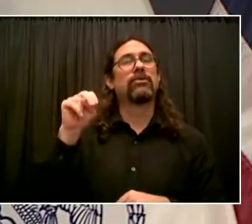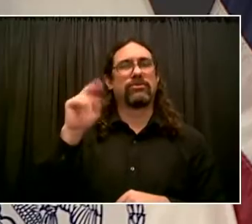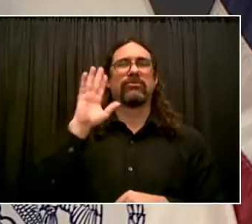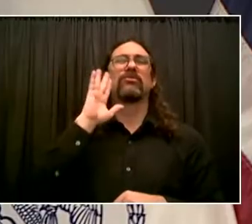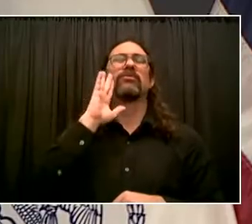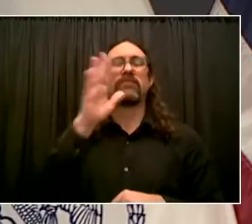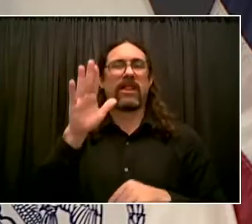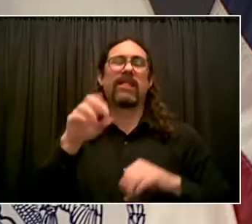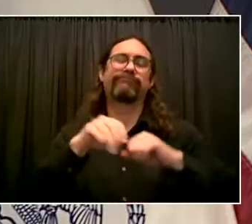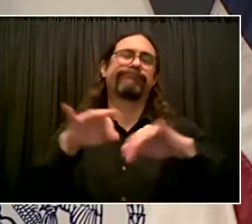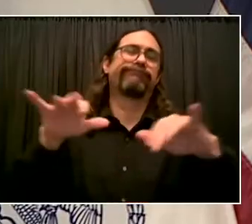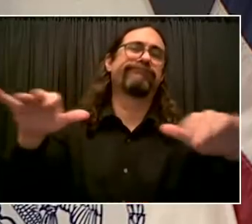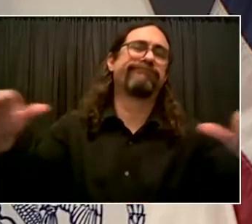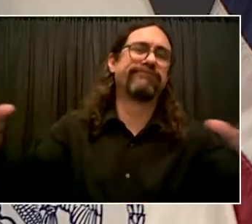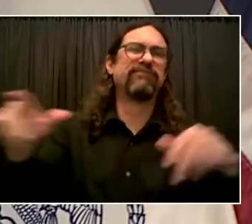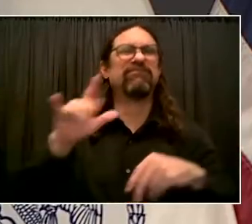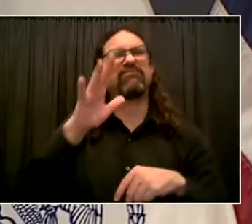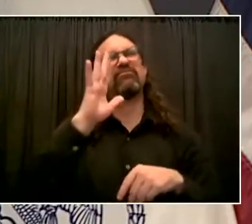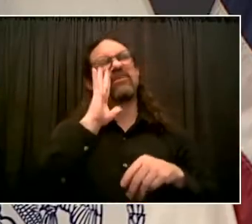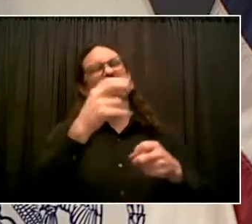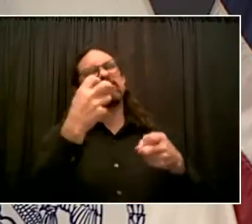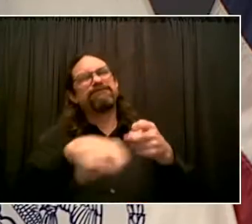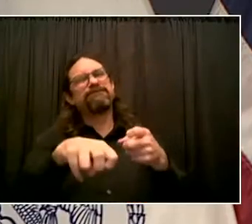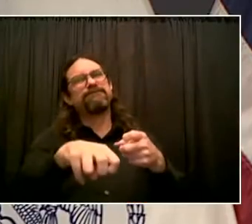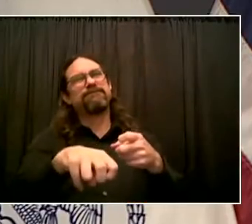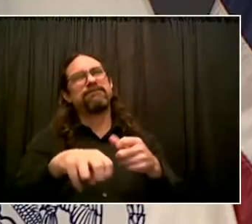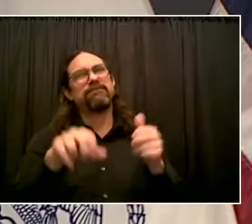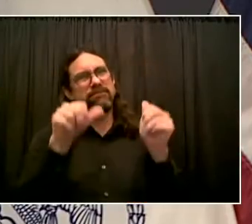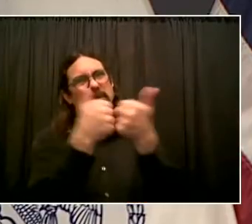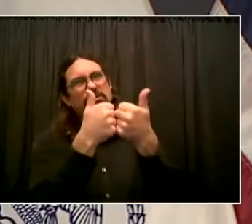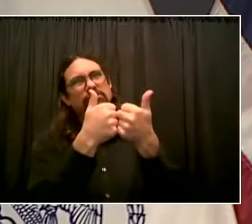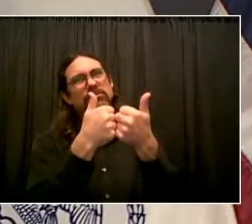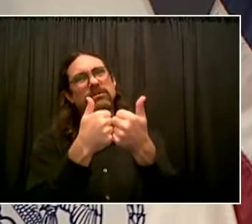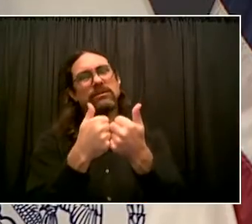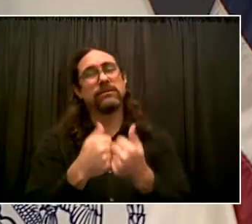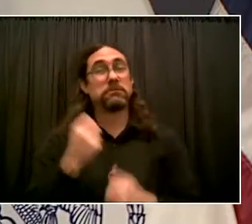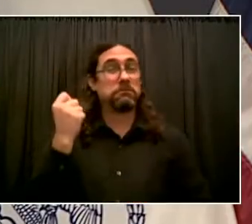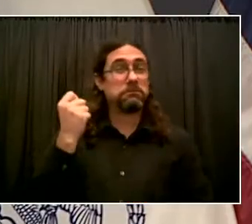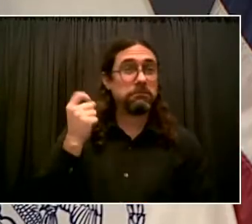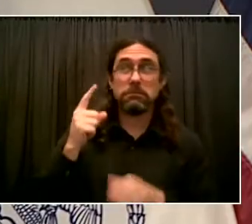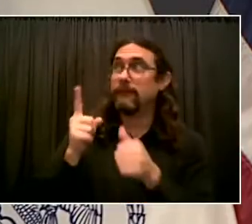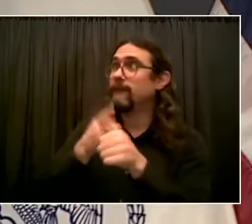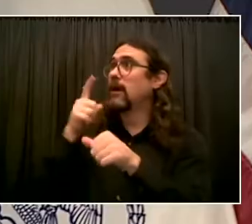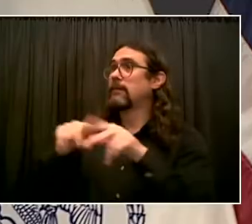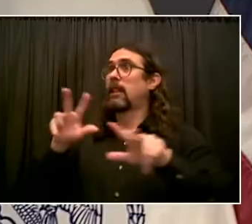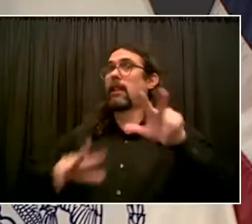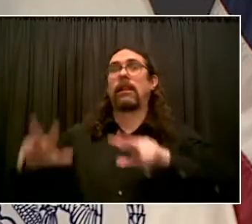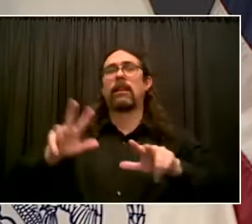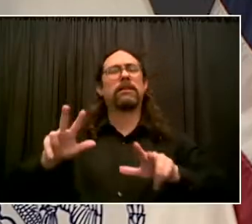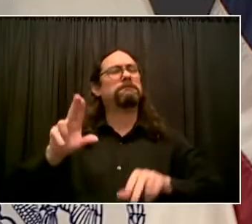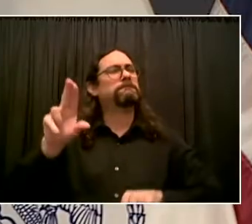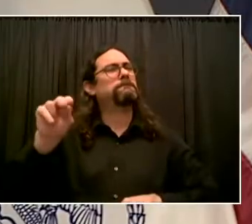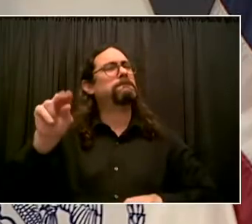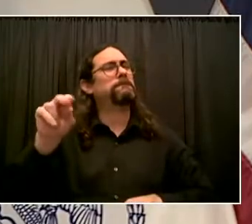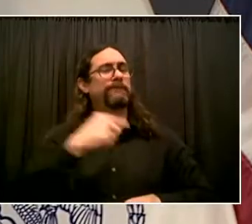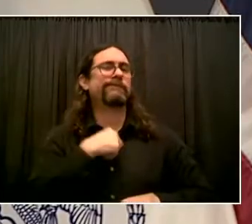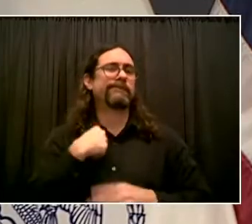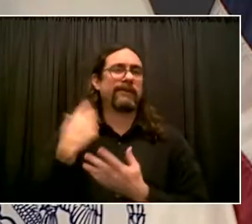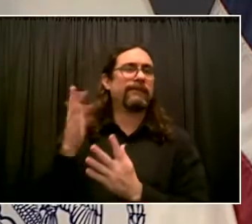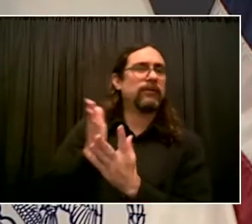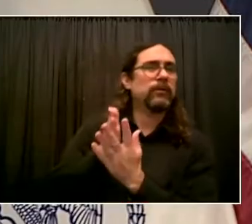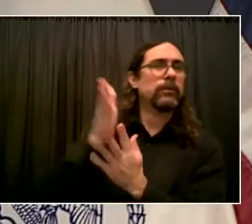GOING TO GIVE US